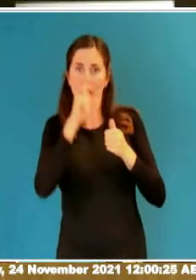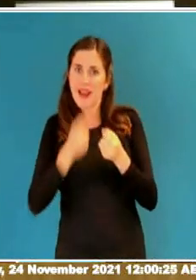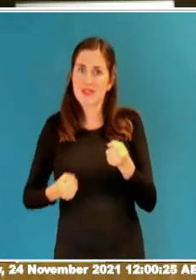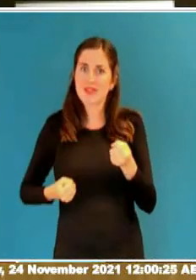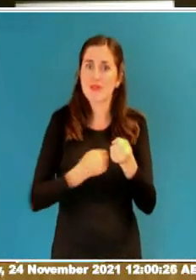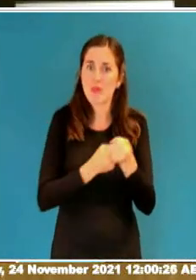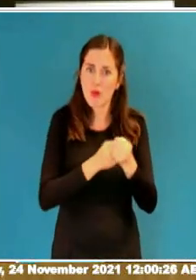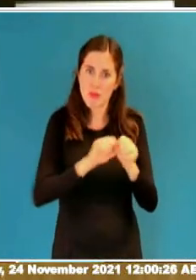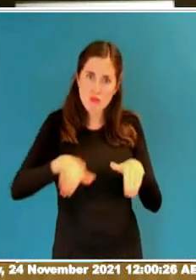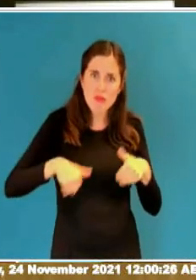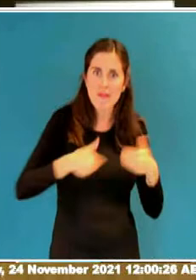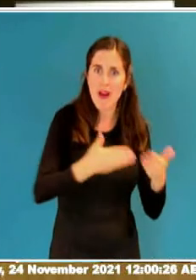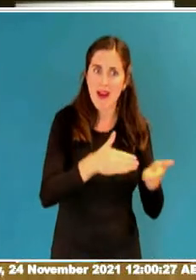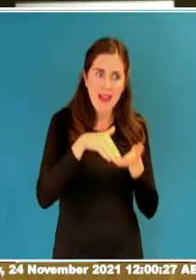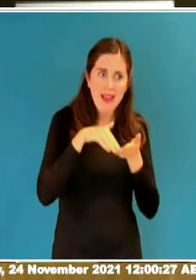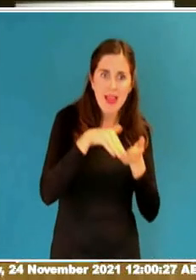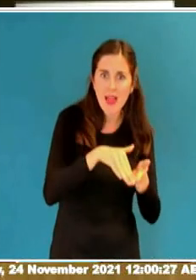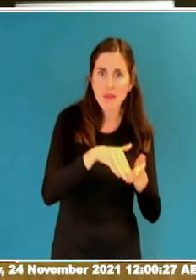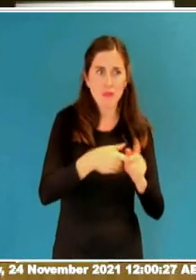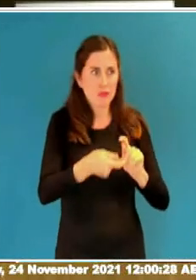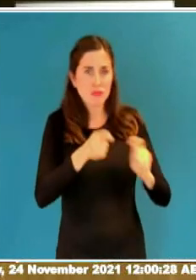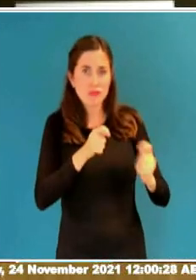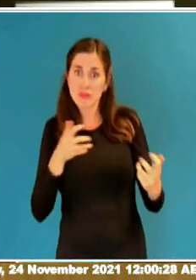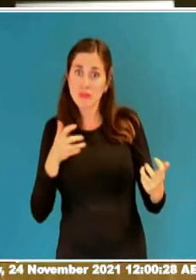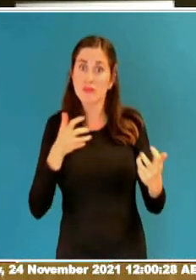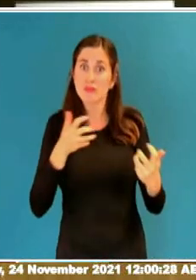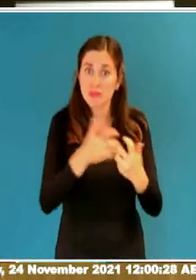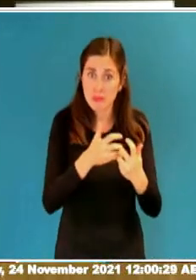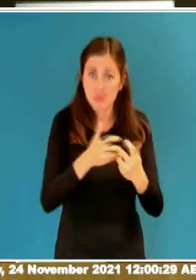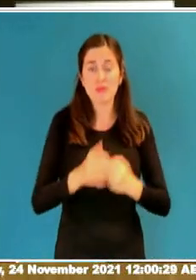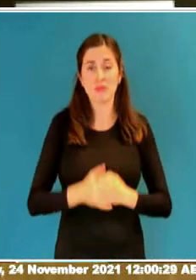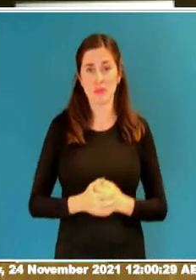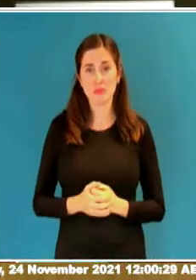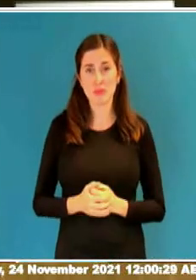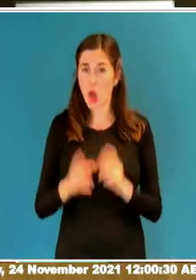channel information directly to our people that may be of assistance to them.